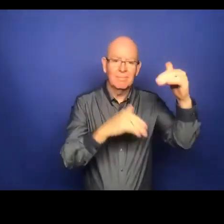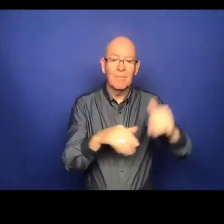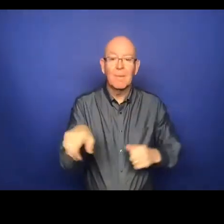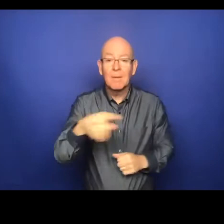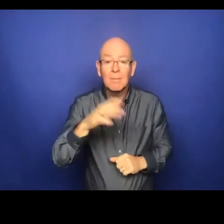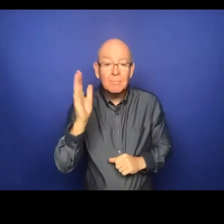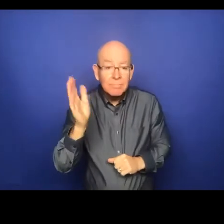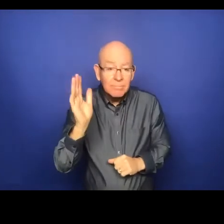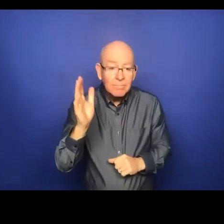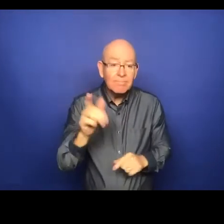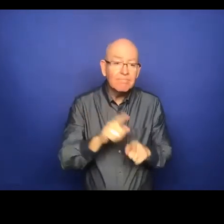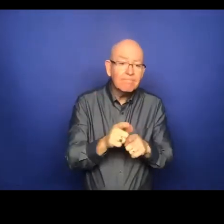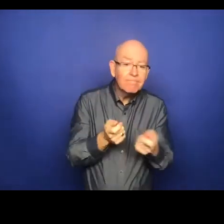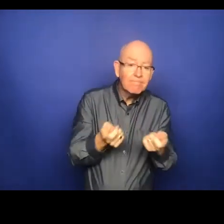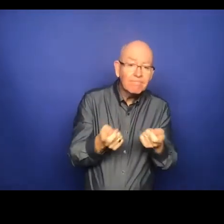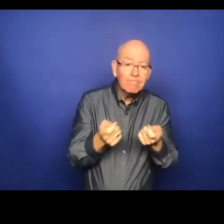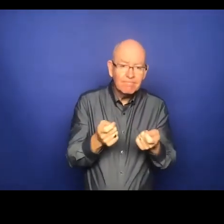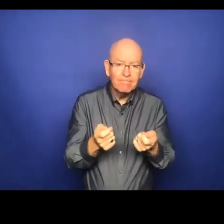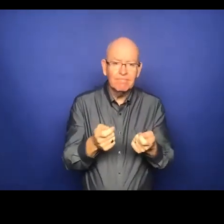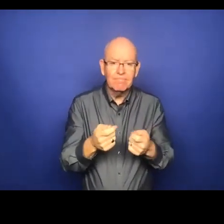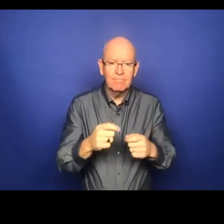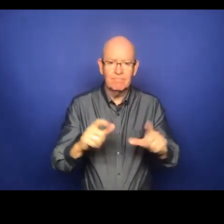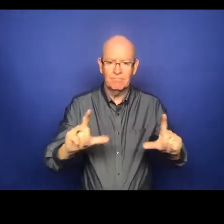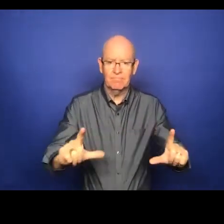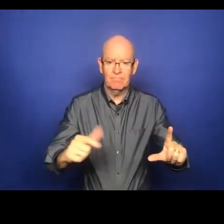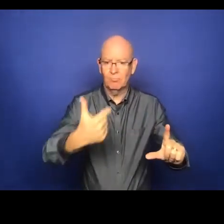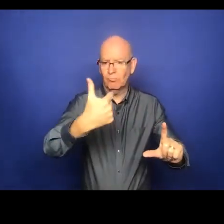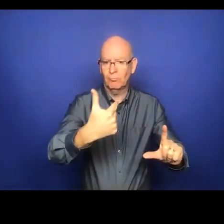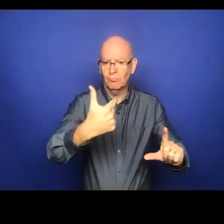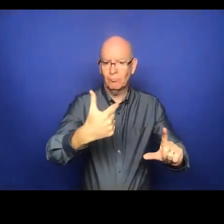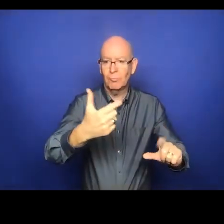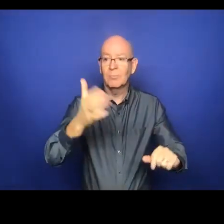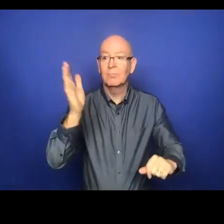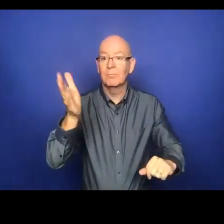them off. Please note we don't have any visuals or PowerPoint